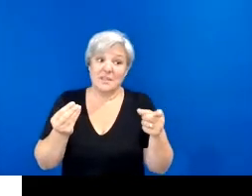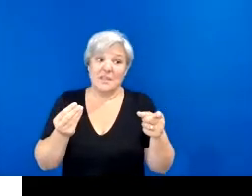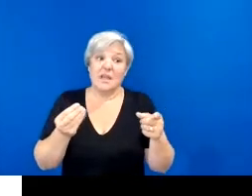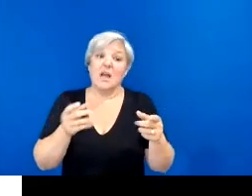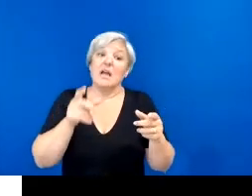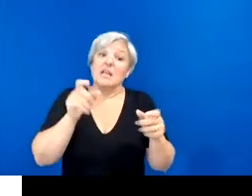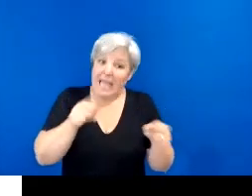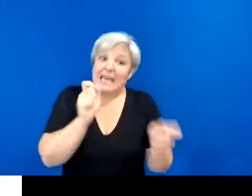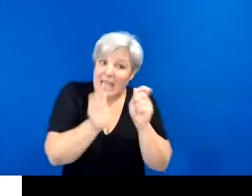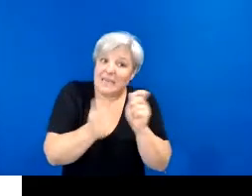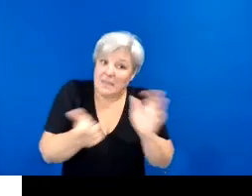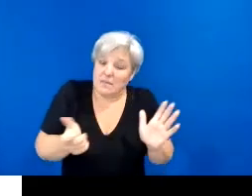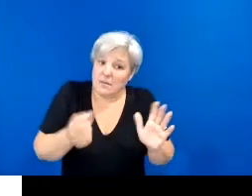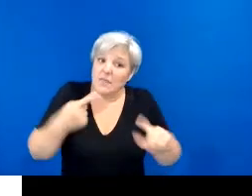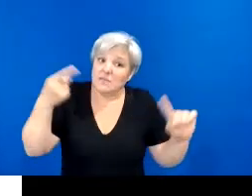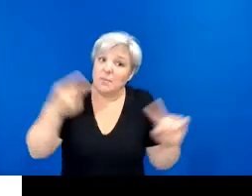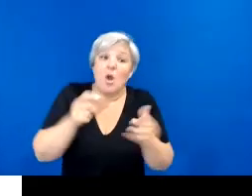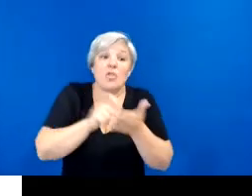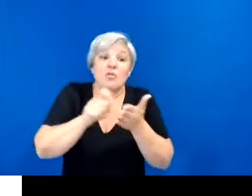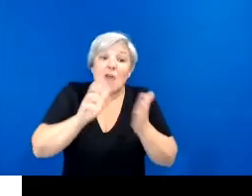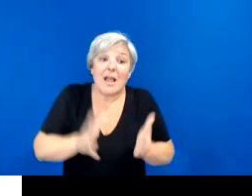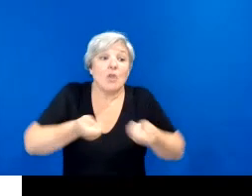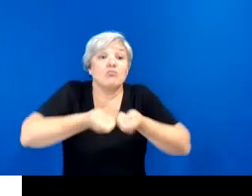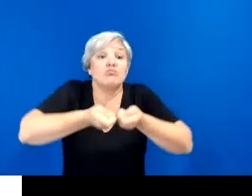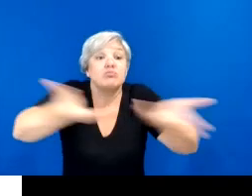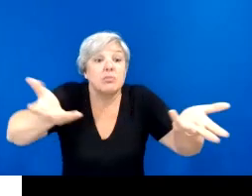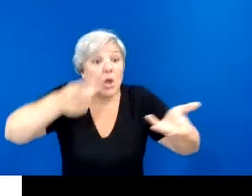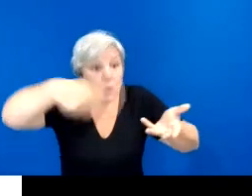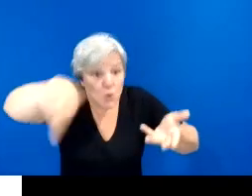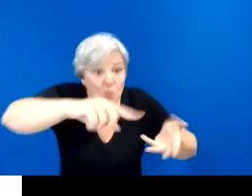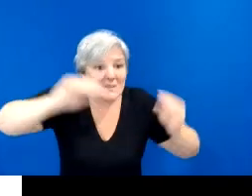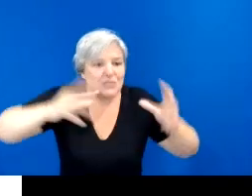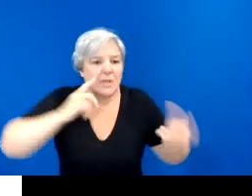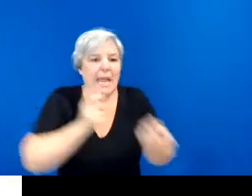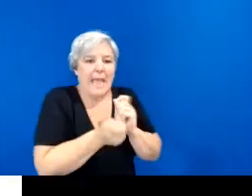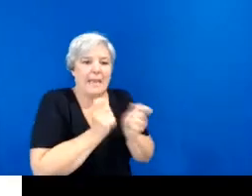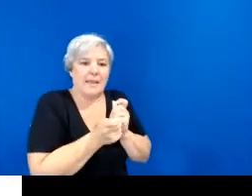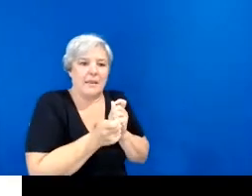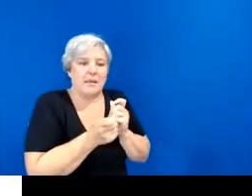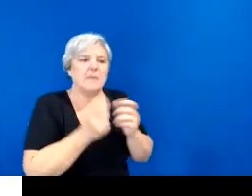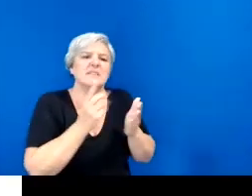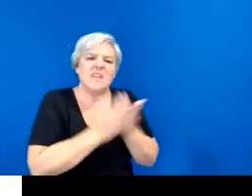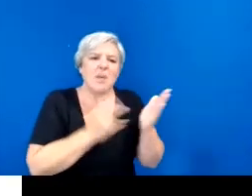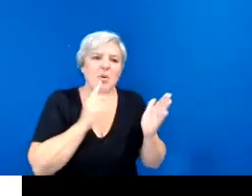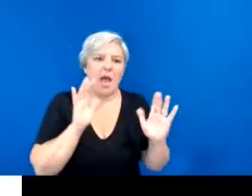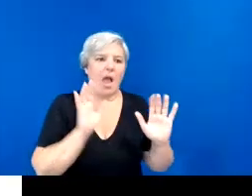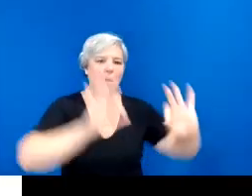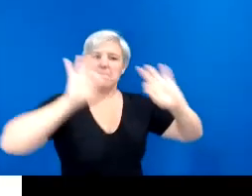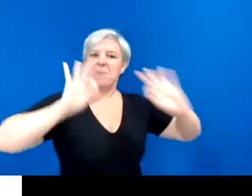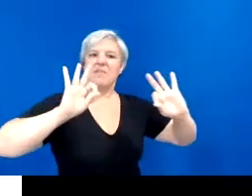and the authors put them out there when sometimes they are not quite perfectly polished, you know, like we're used to seeing.